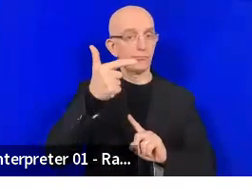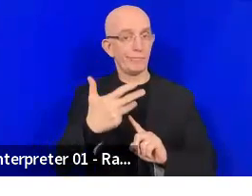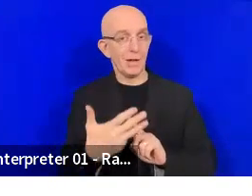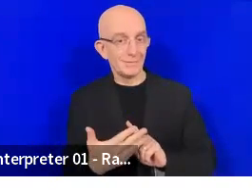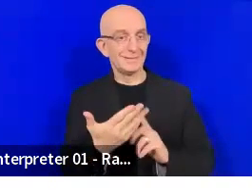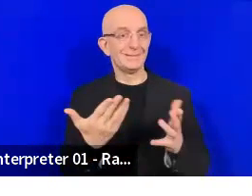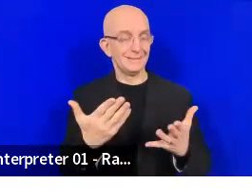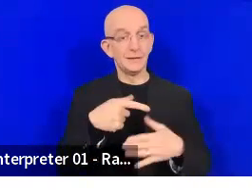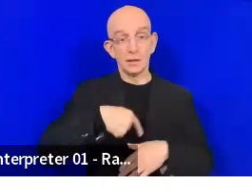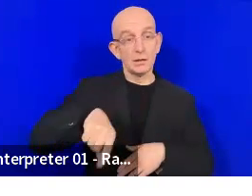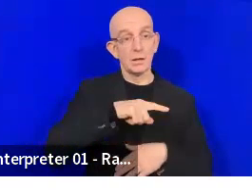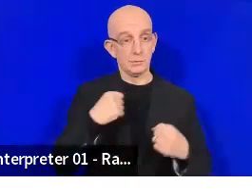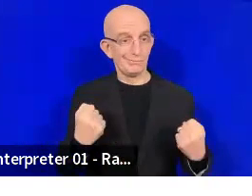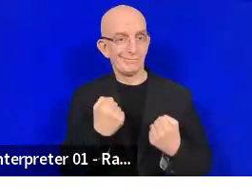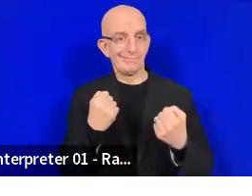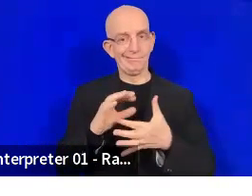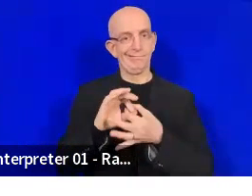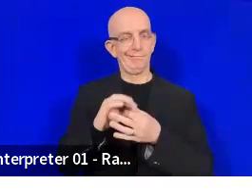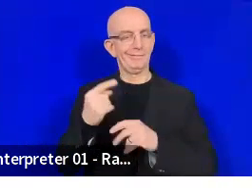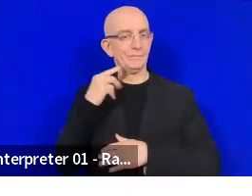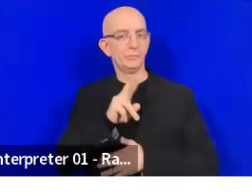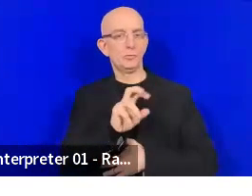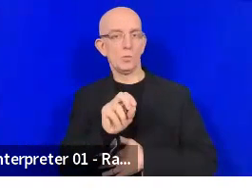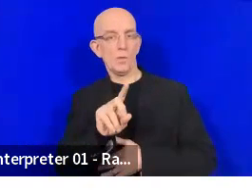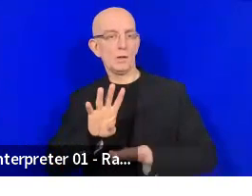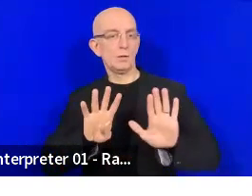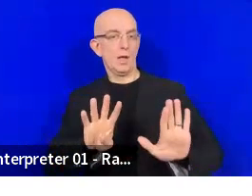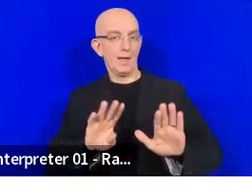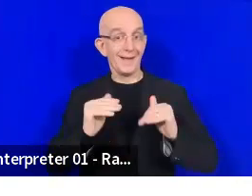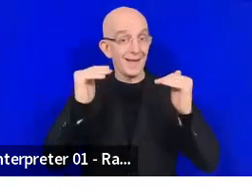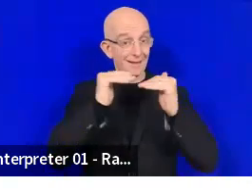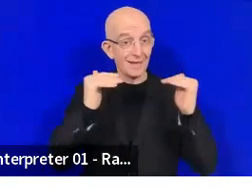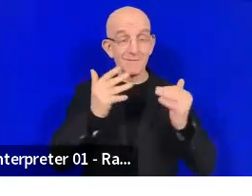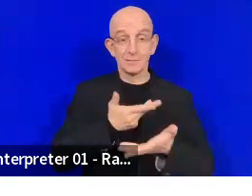time we had a UN High level Meeting on universal Health Coversage and we found that having